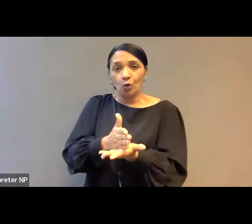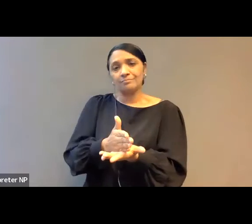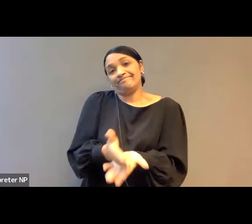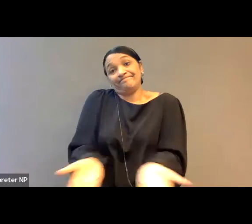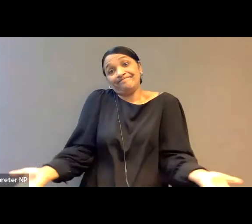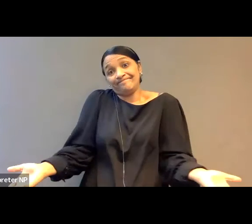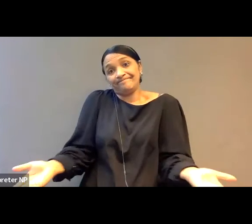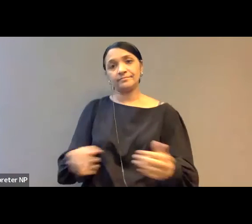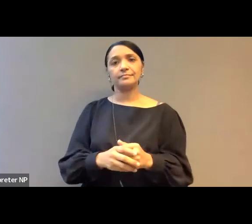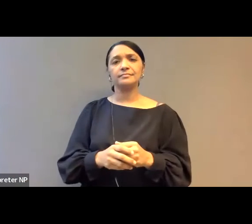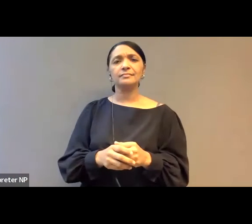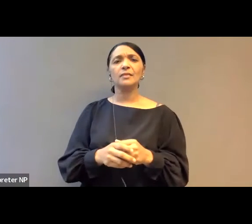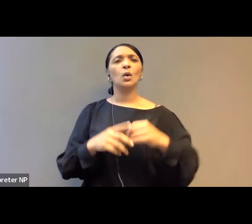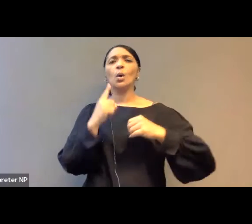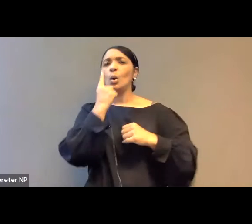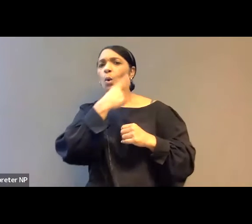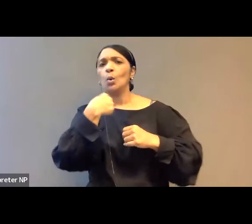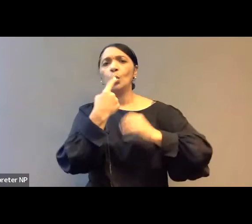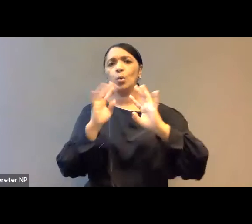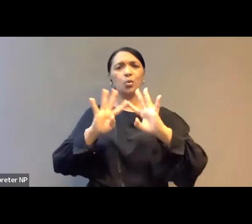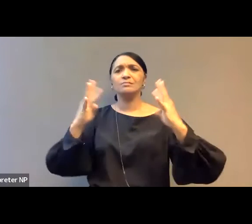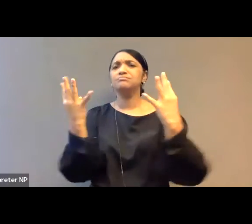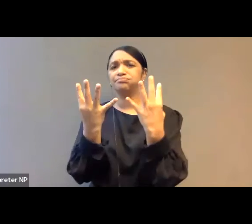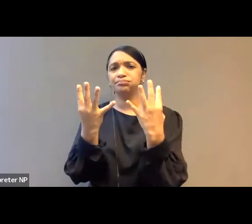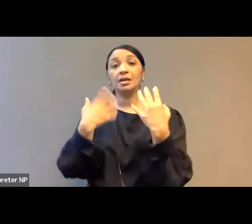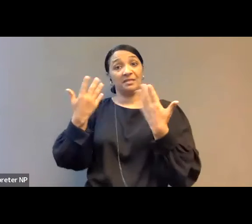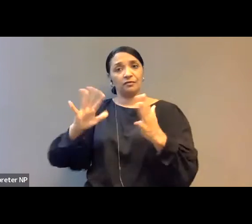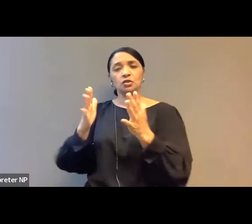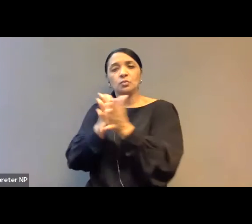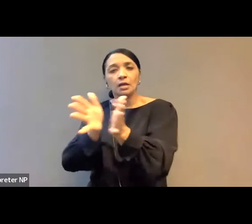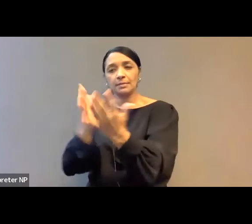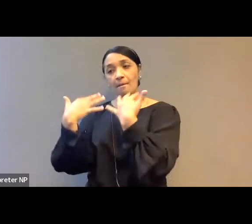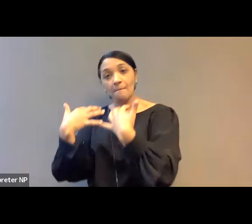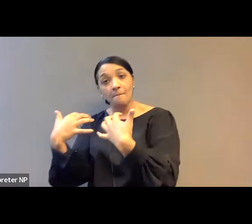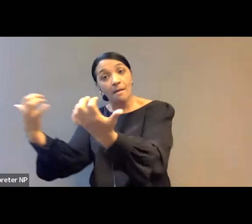Who are the key players? I talked about the Parliament and committees inside it.